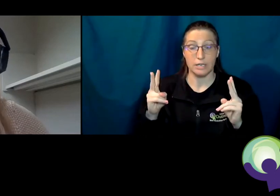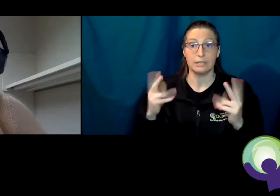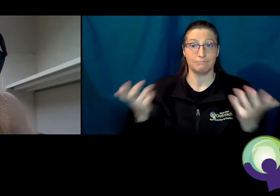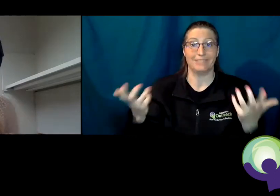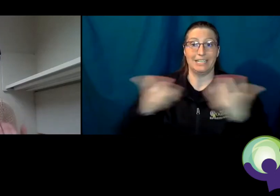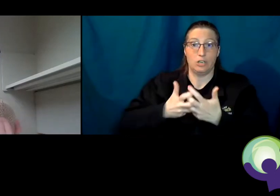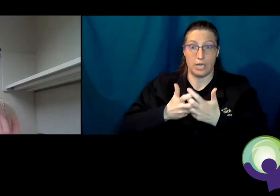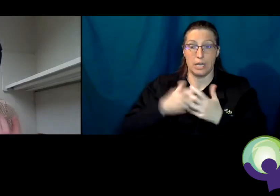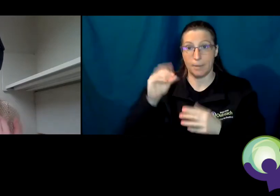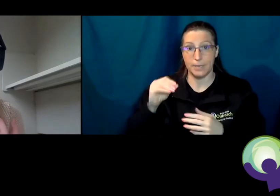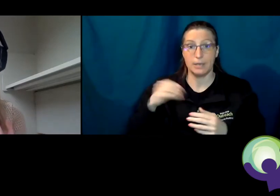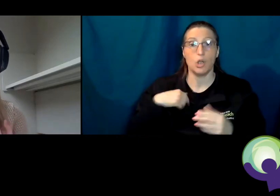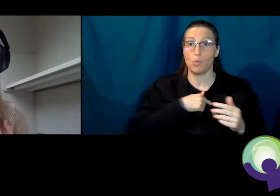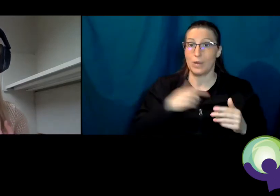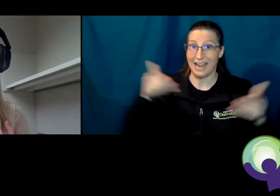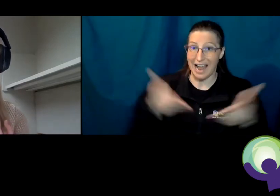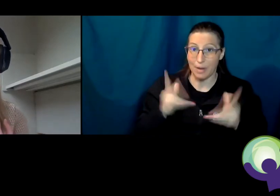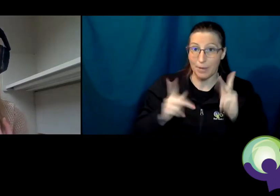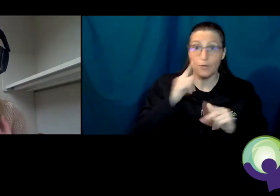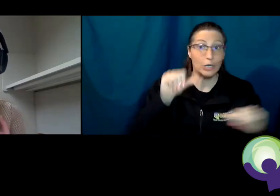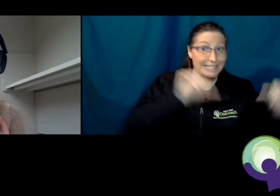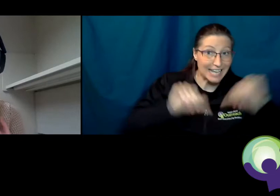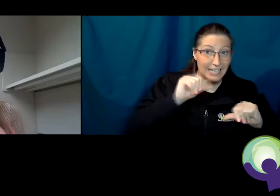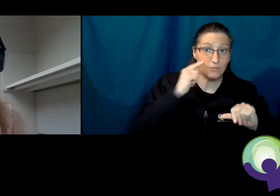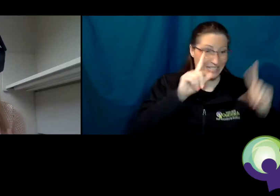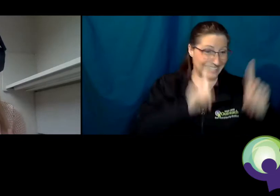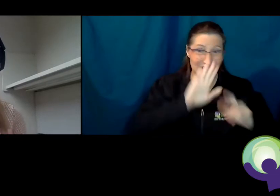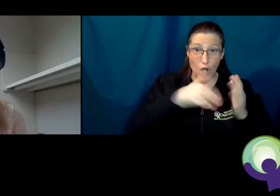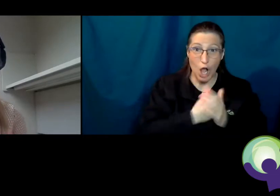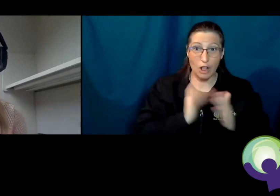So we hire people in the science field to test all of our products before we ship them out to